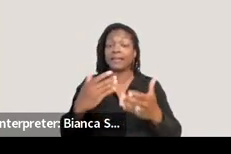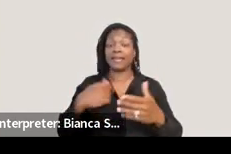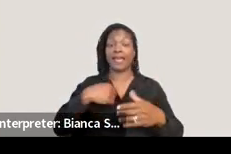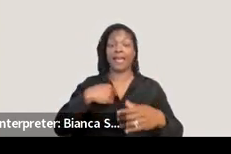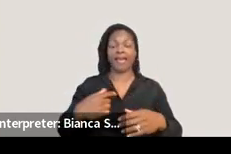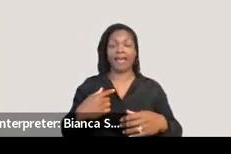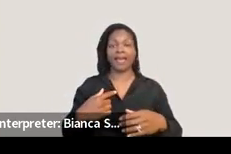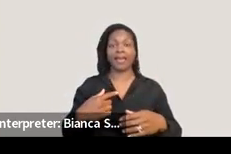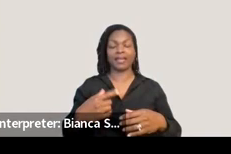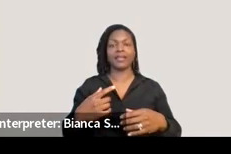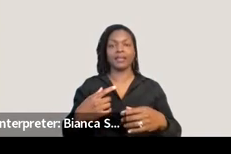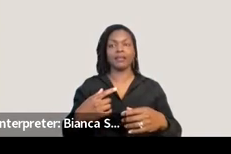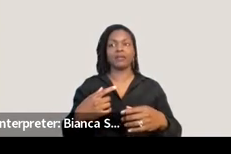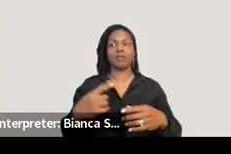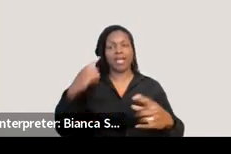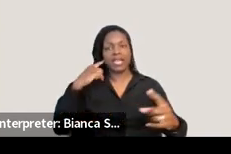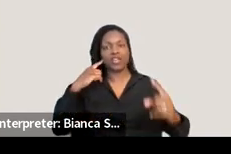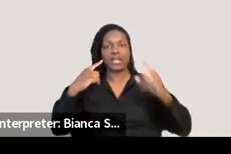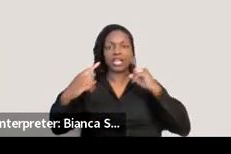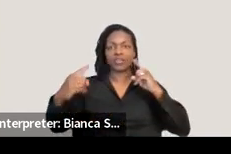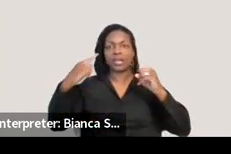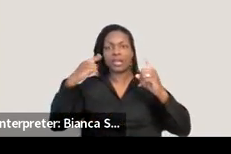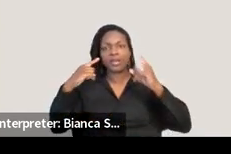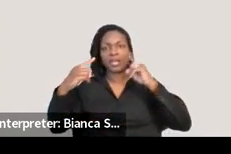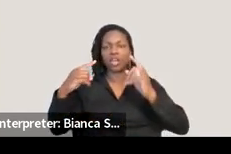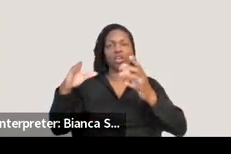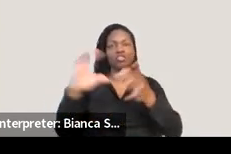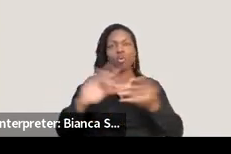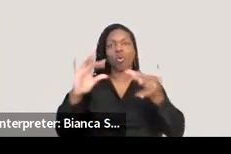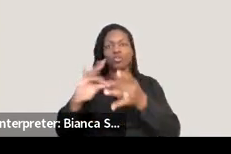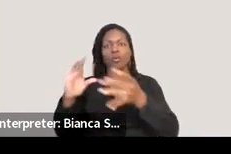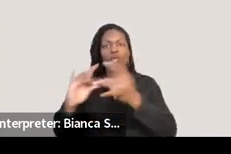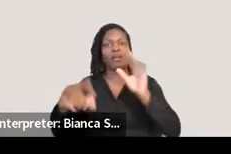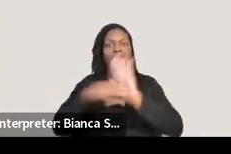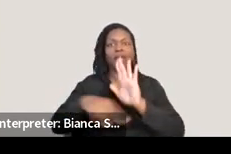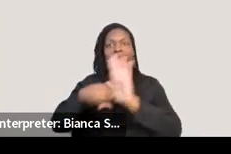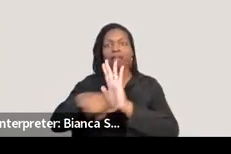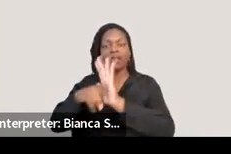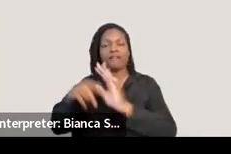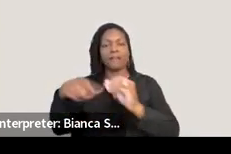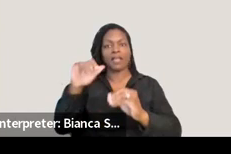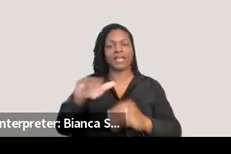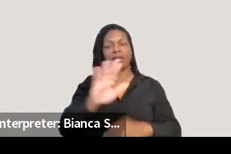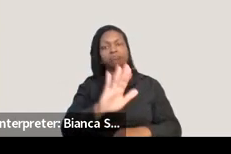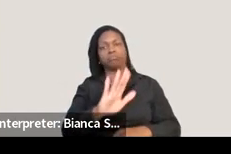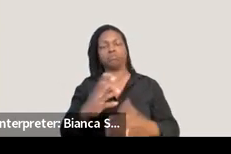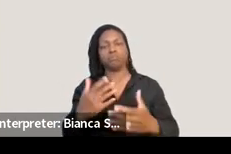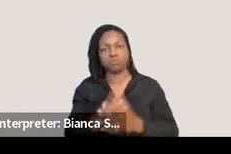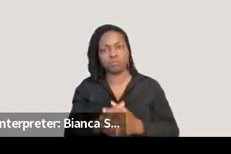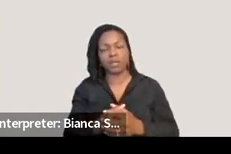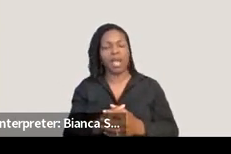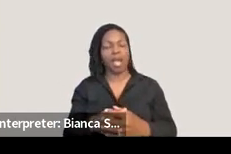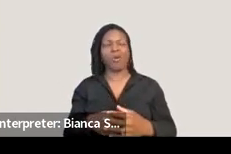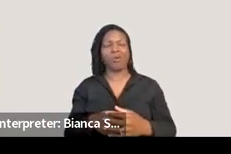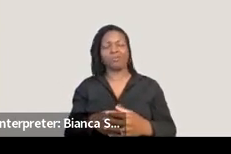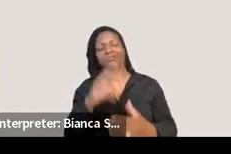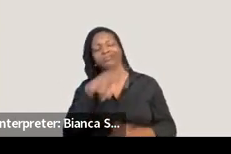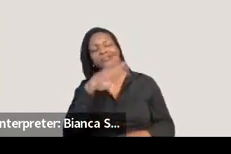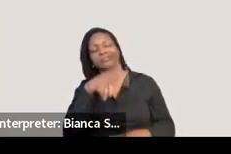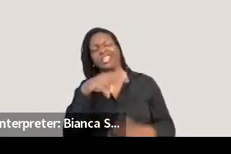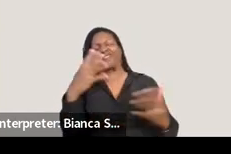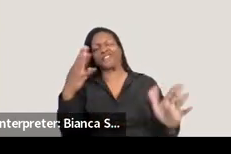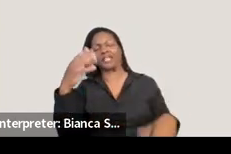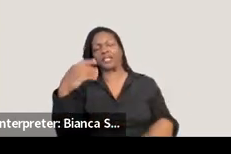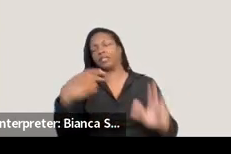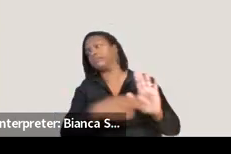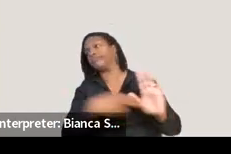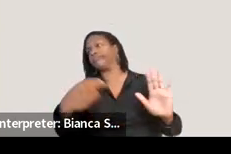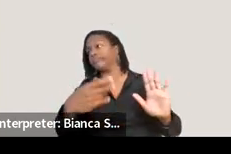If we change the way we think. About the disability, then we can better help the child. So if all I'm thinking is a label.